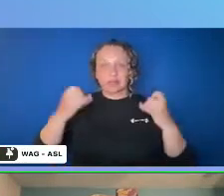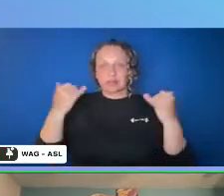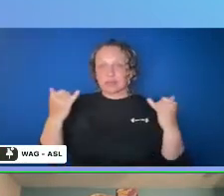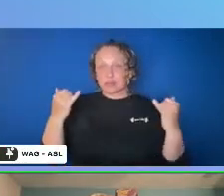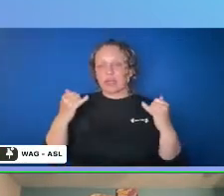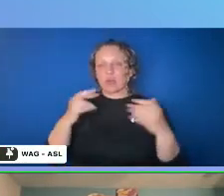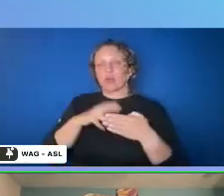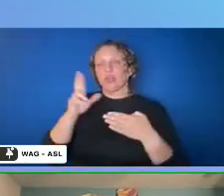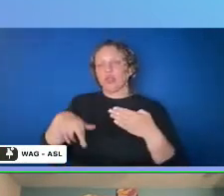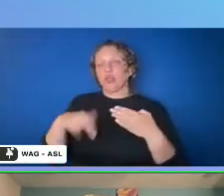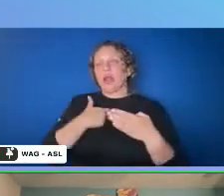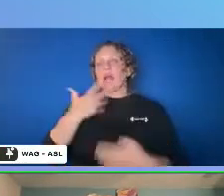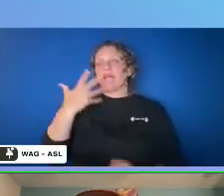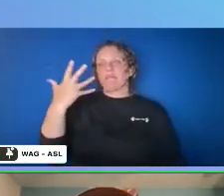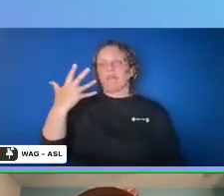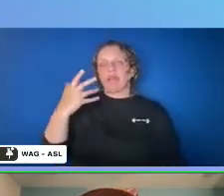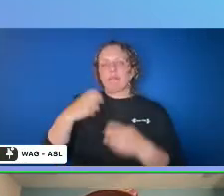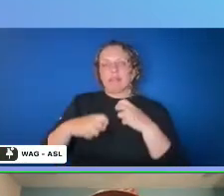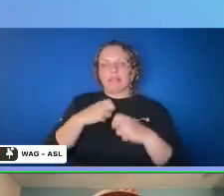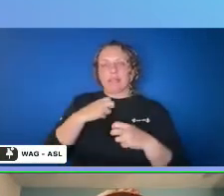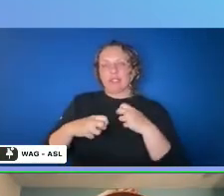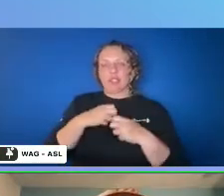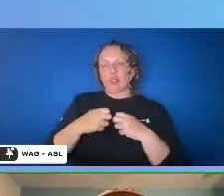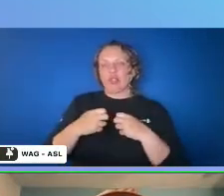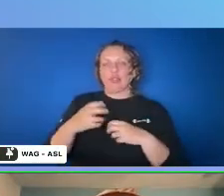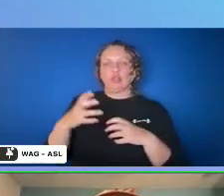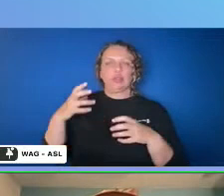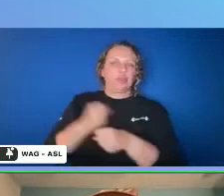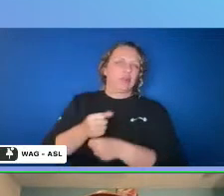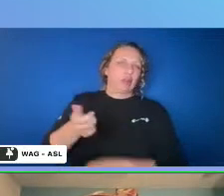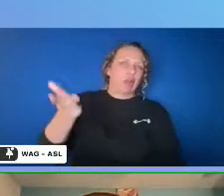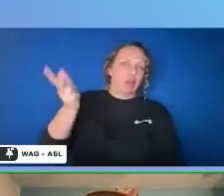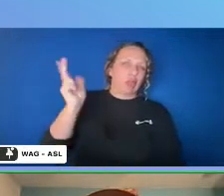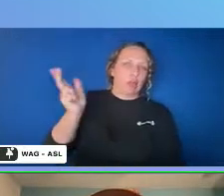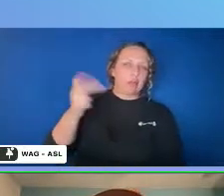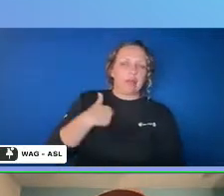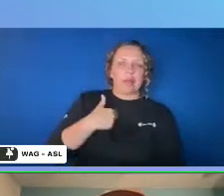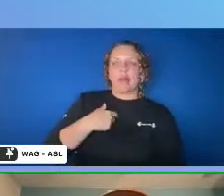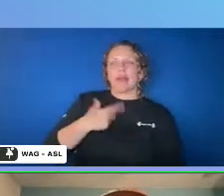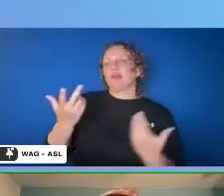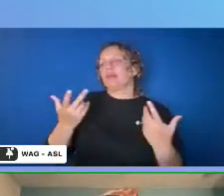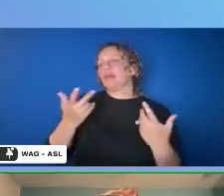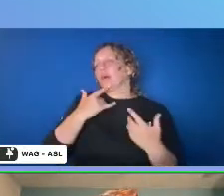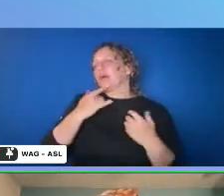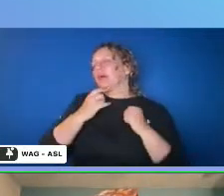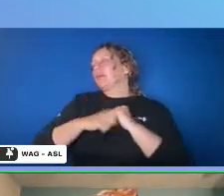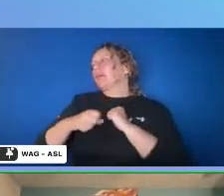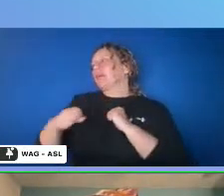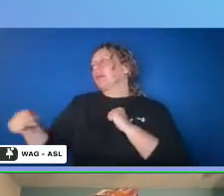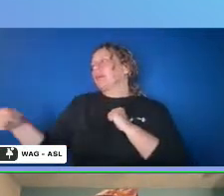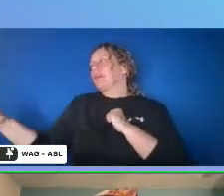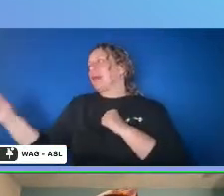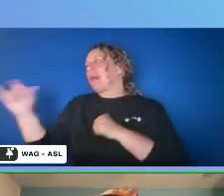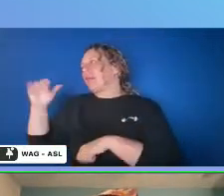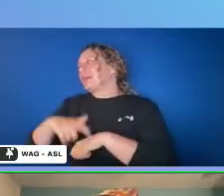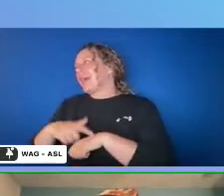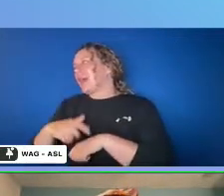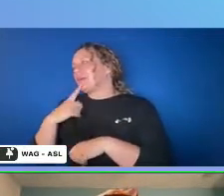I found five issues with my table in about three minutes, most of which was me rambling on about the product. But we found five separate issues,